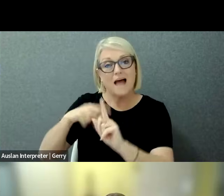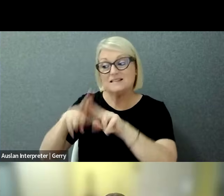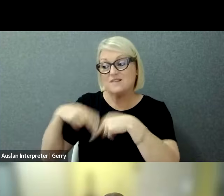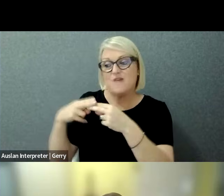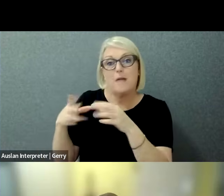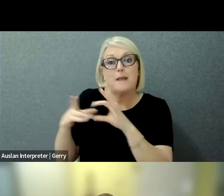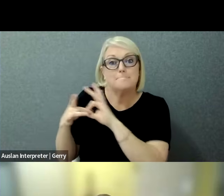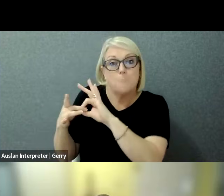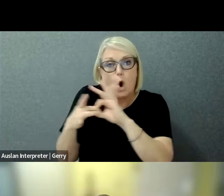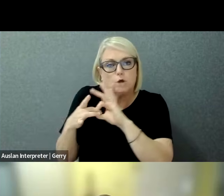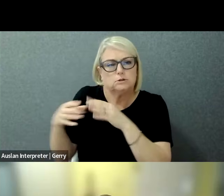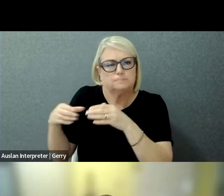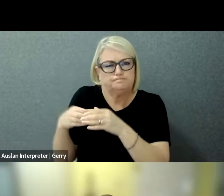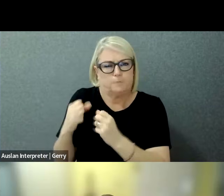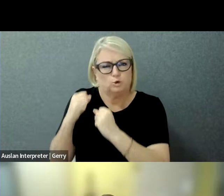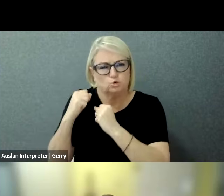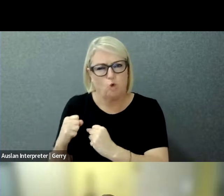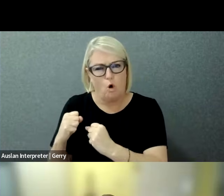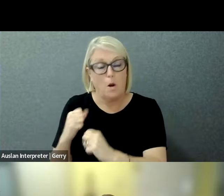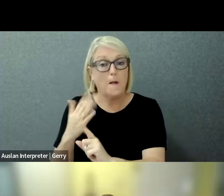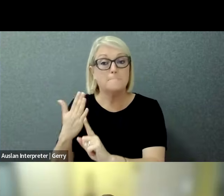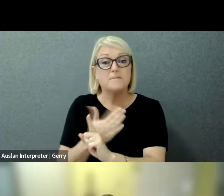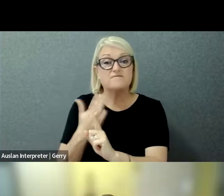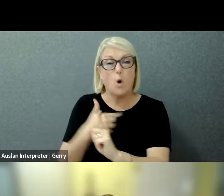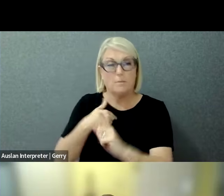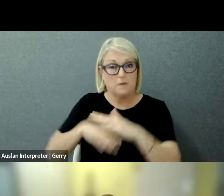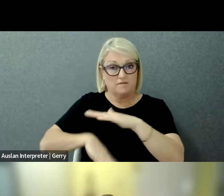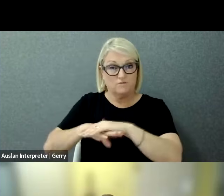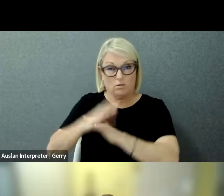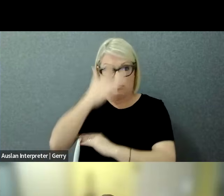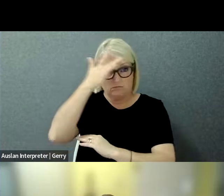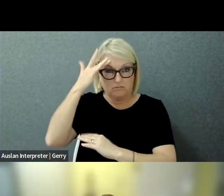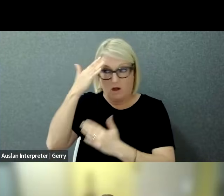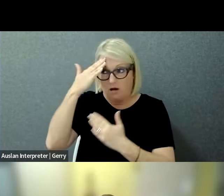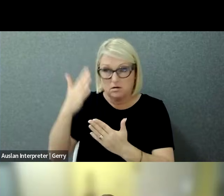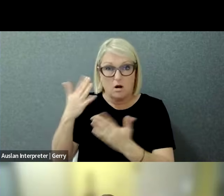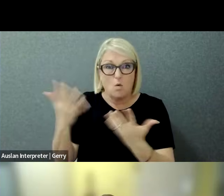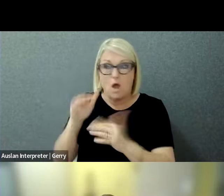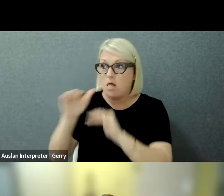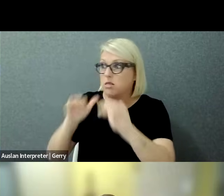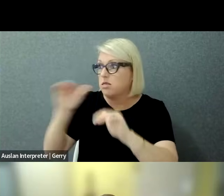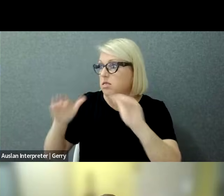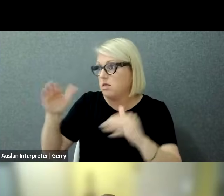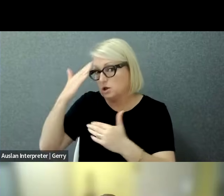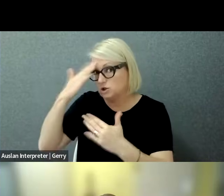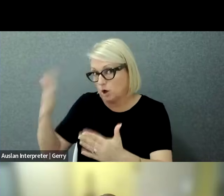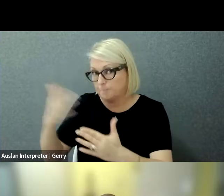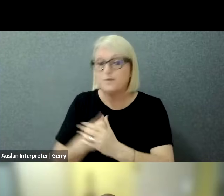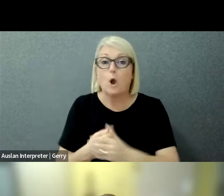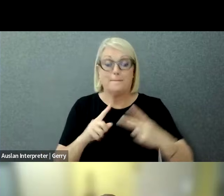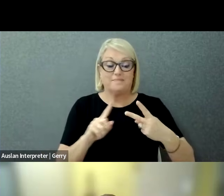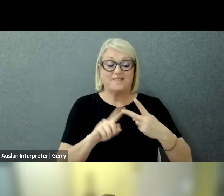I can get any of these services". The second example was we had a young child who was living